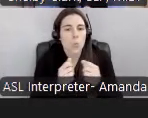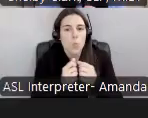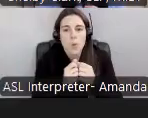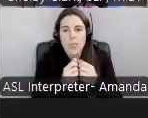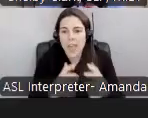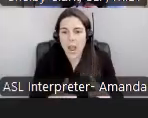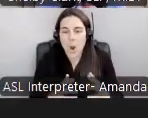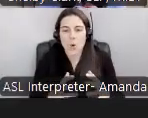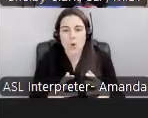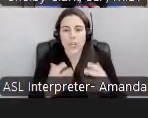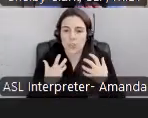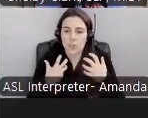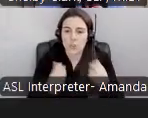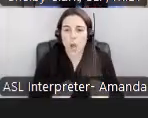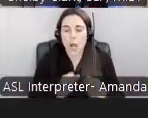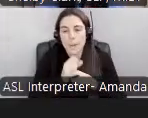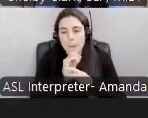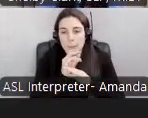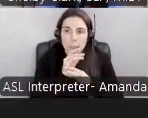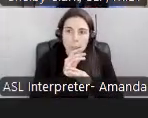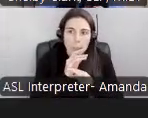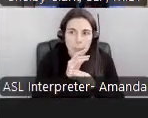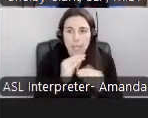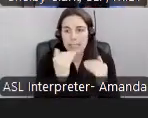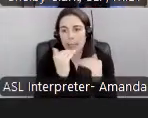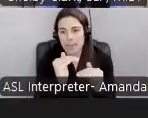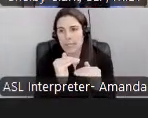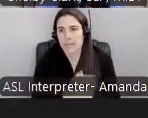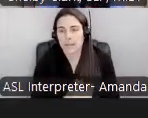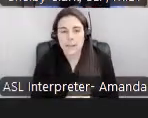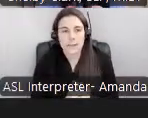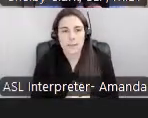limited inventory. A child with a limited inventory can only